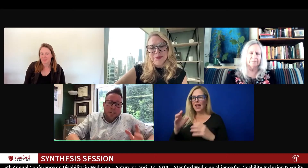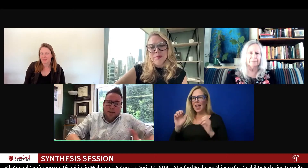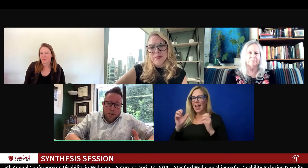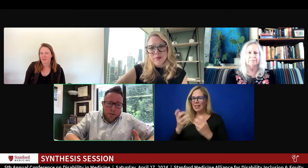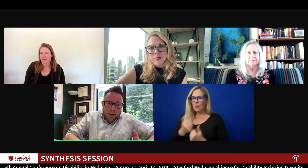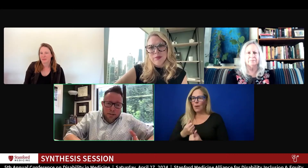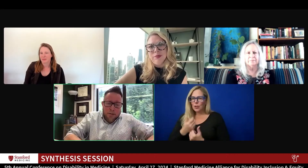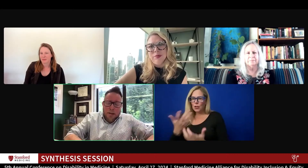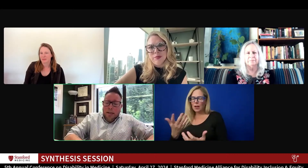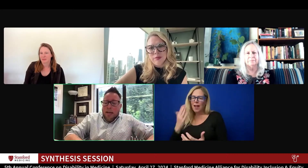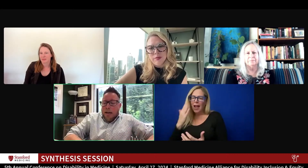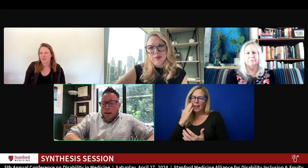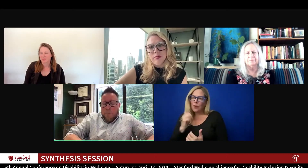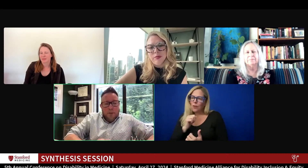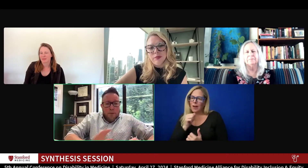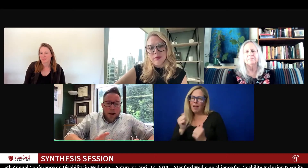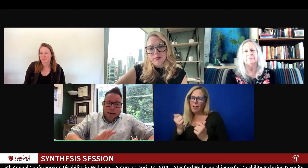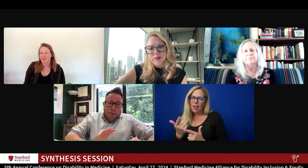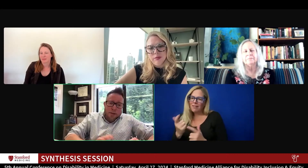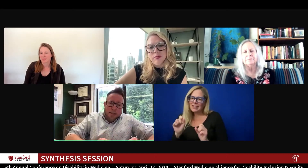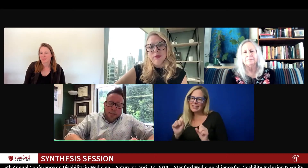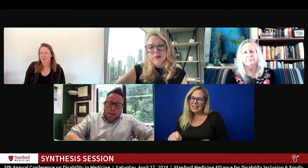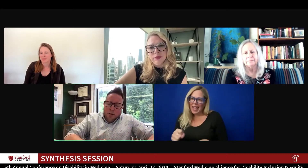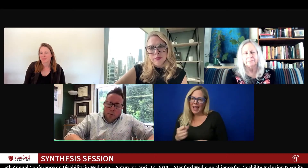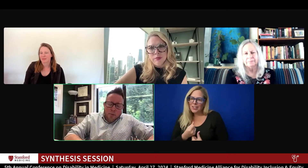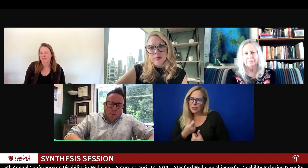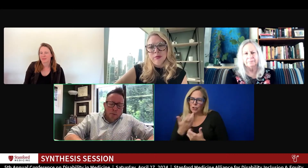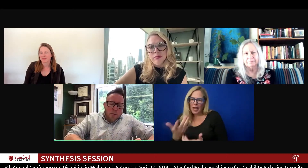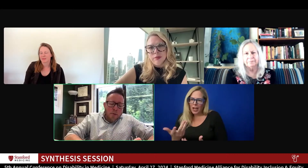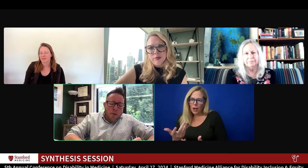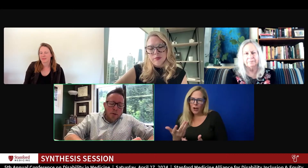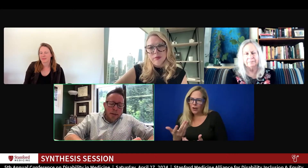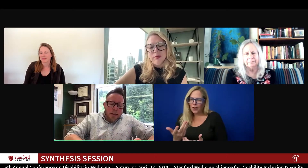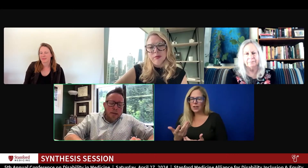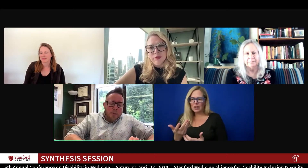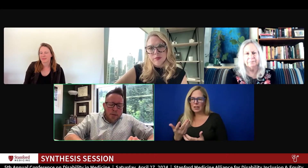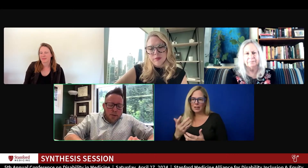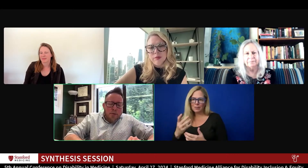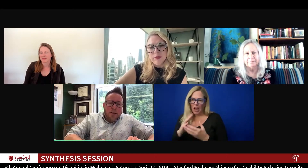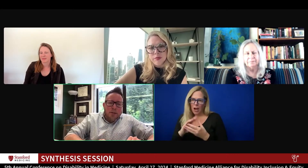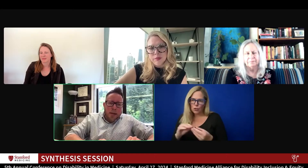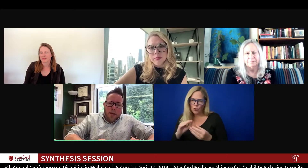share our stories or for a variety of reasons. So those of us who can,